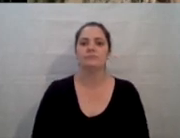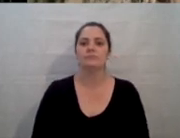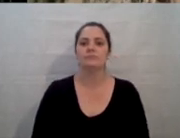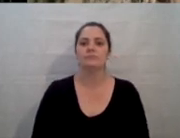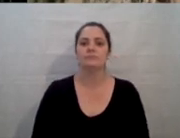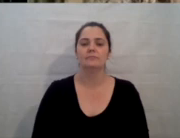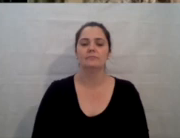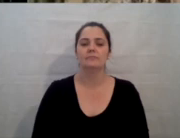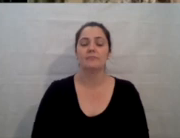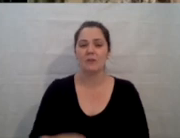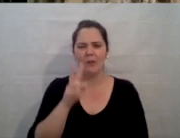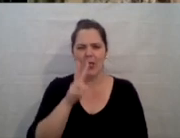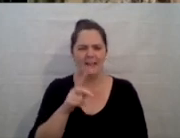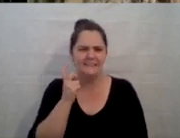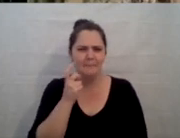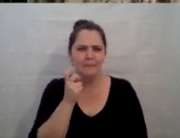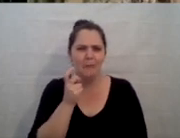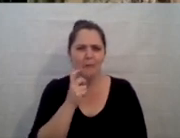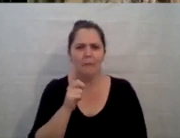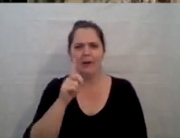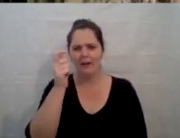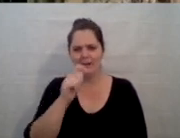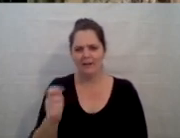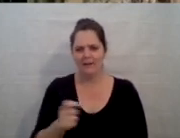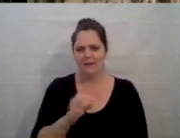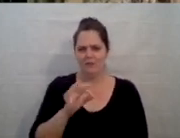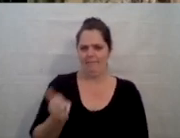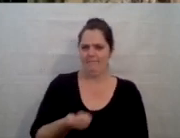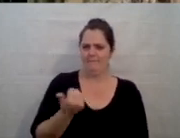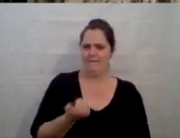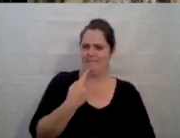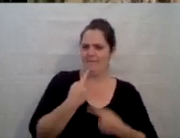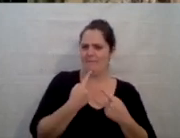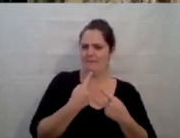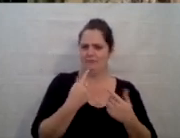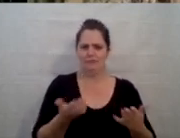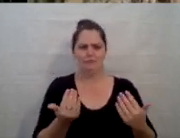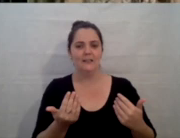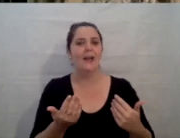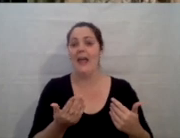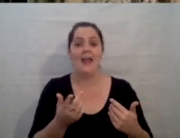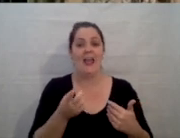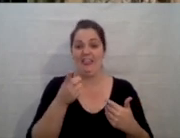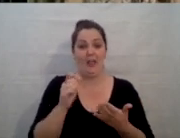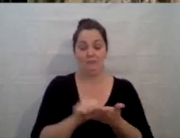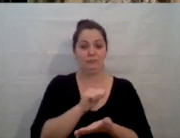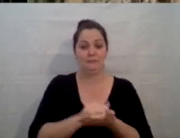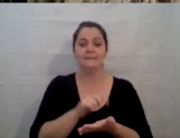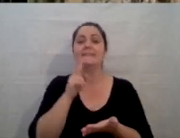So it seems very simple and there's not a lot of information there but that's always where you should begin. Find that overall movement of the body.